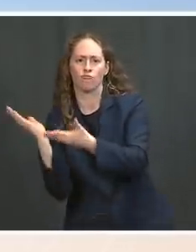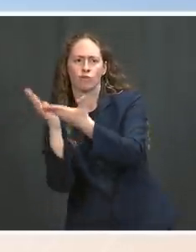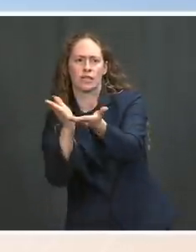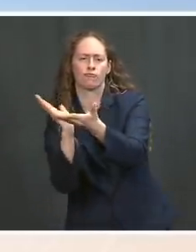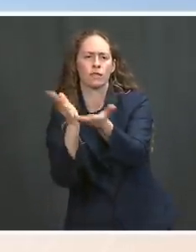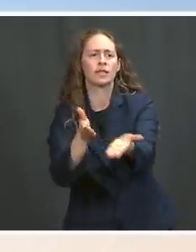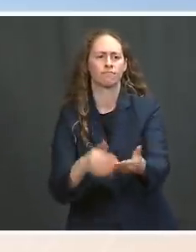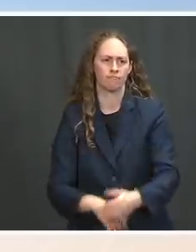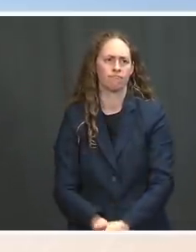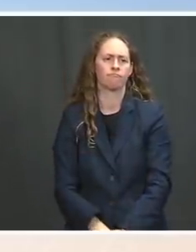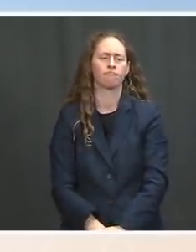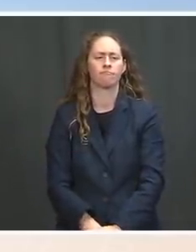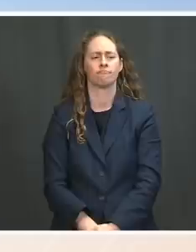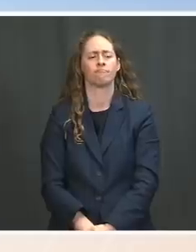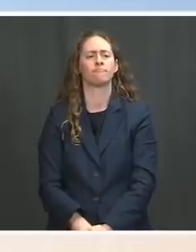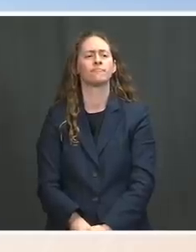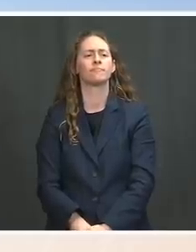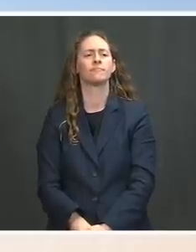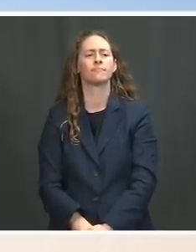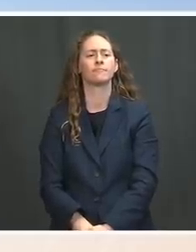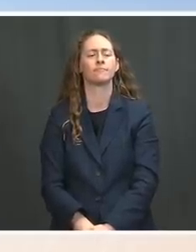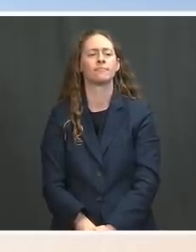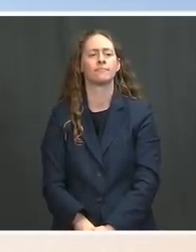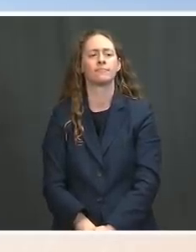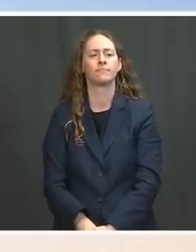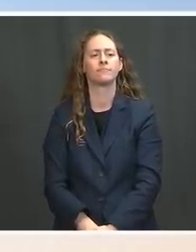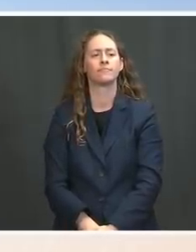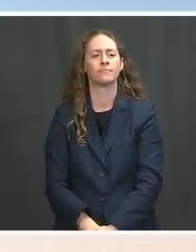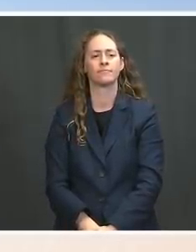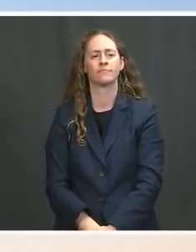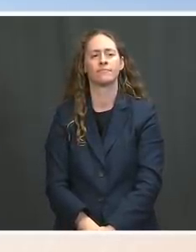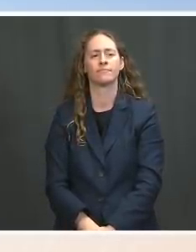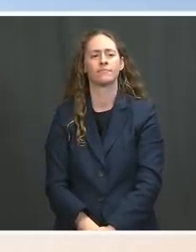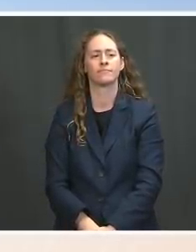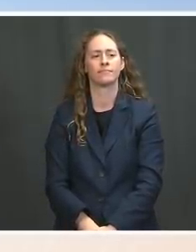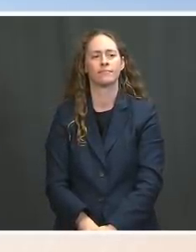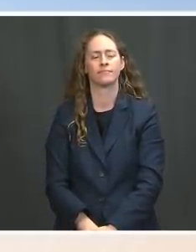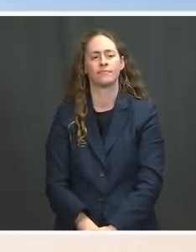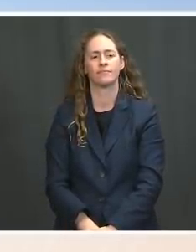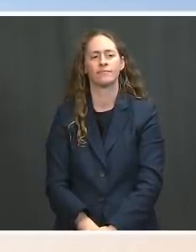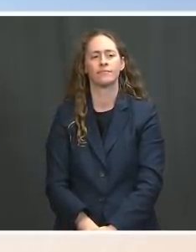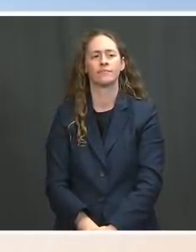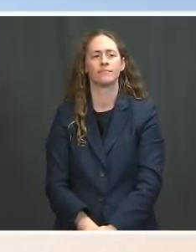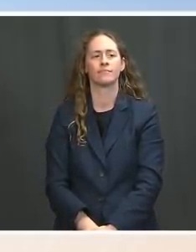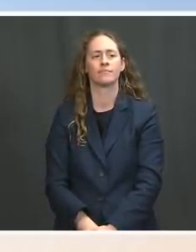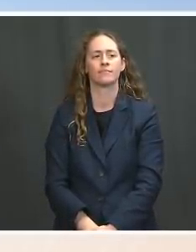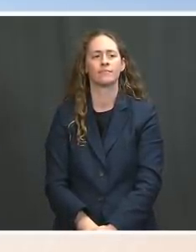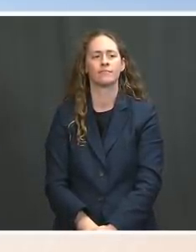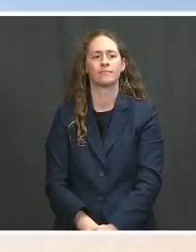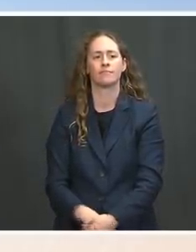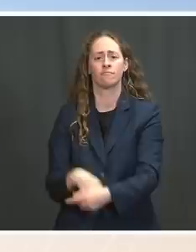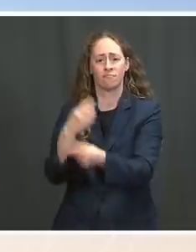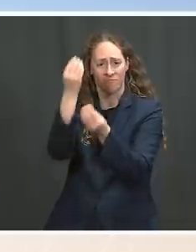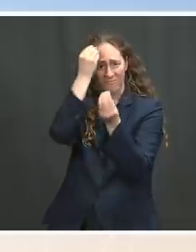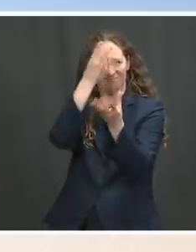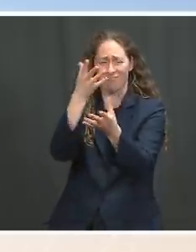we are continuing to monitor the situation as it develops so that we can help anywhere that we can. For our Department, our mandate and our mission